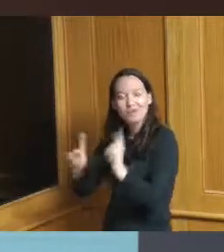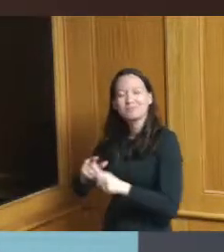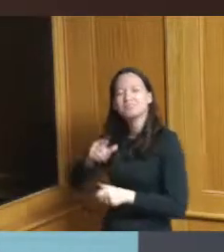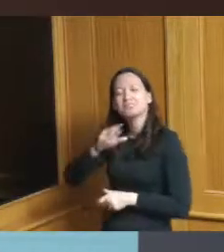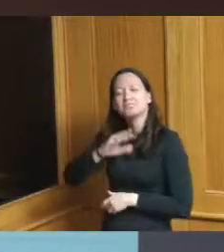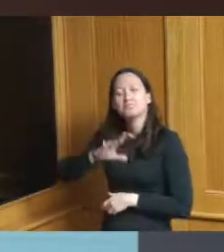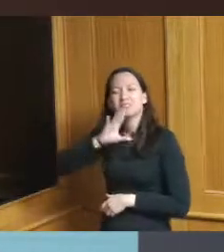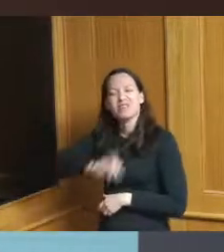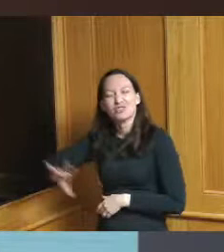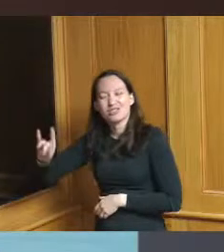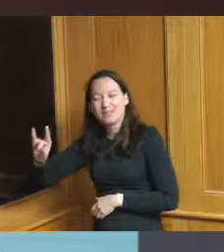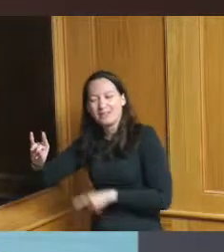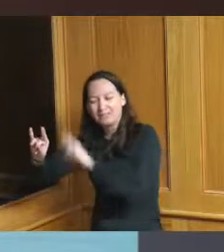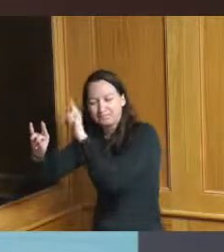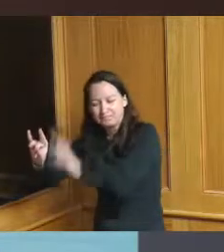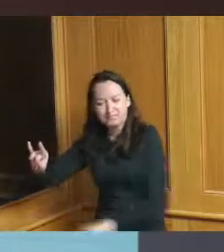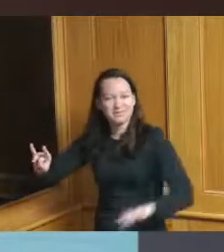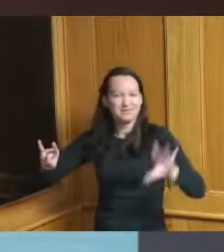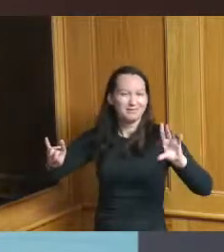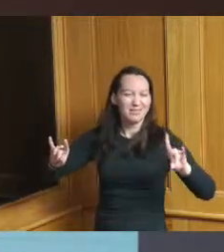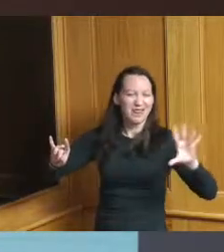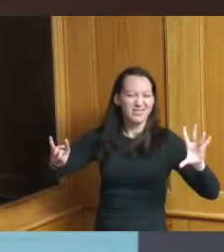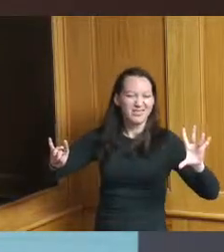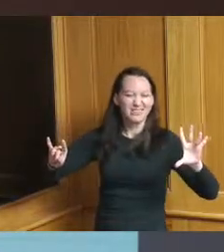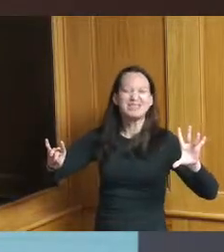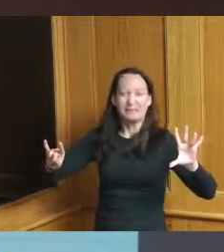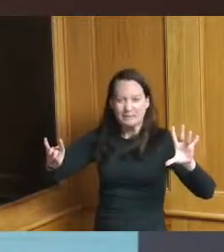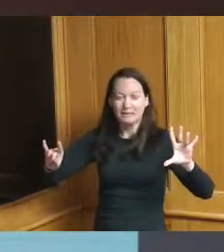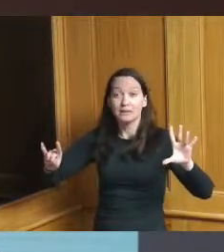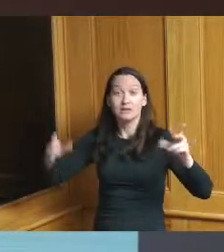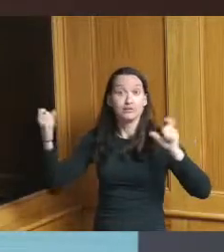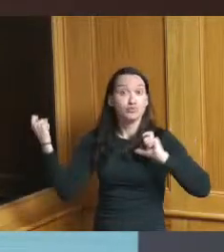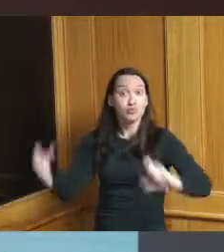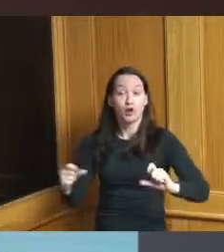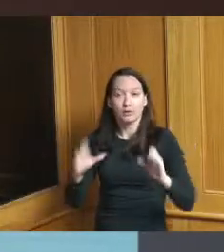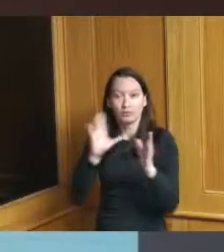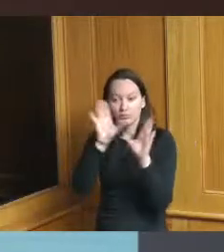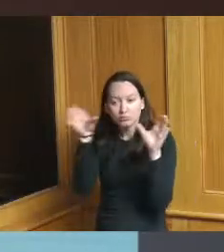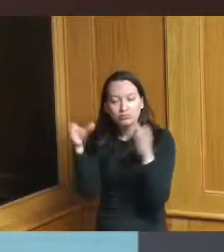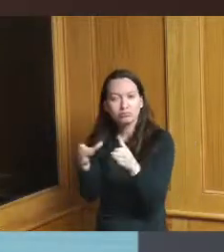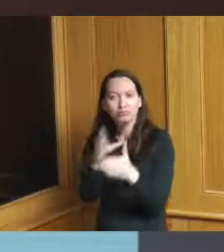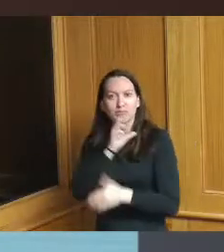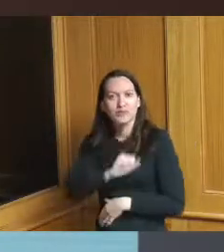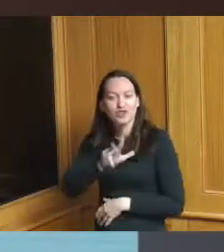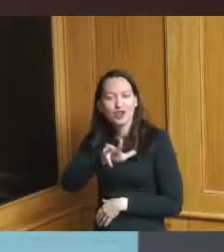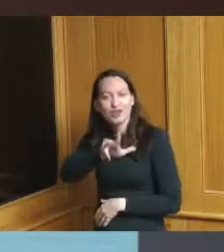years old to 75 and older but you'll see that we had a heavy emphasis on 35 to 44 year olds